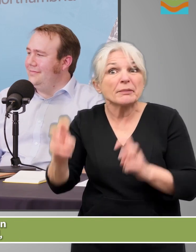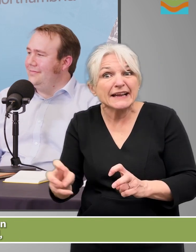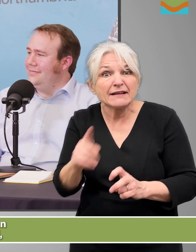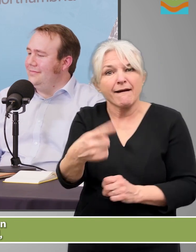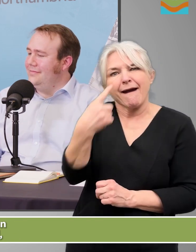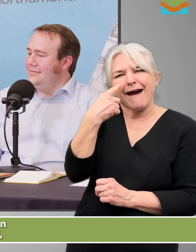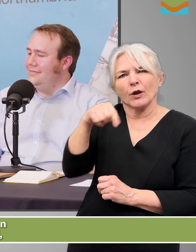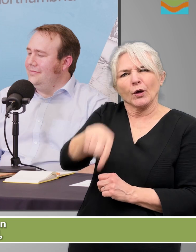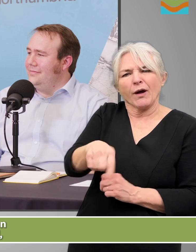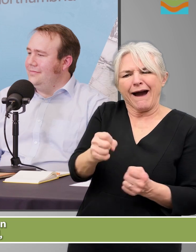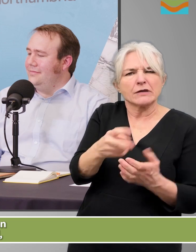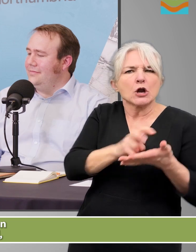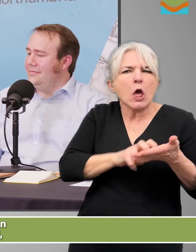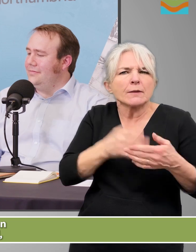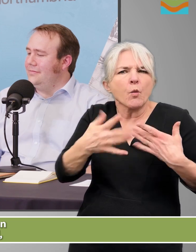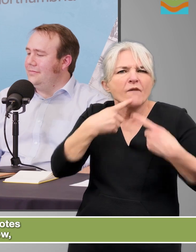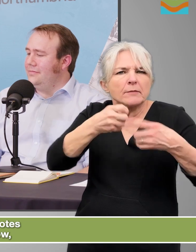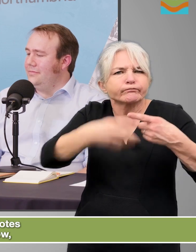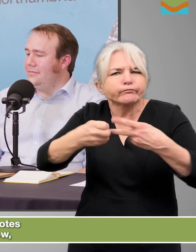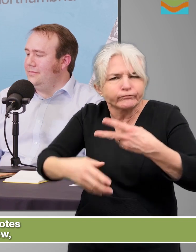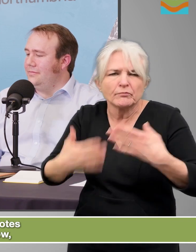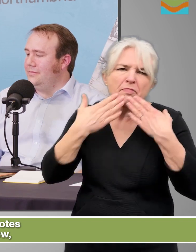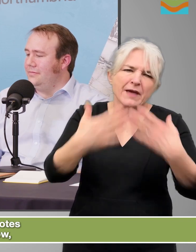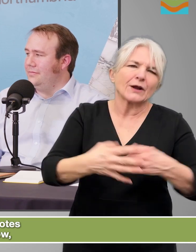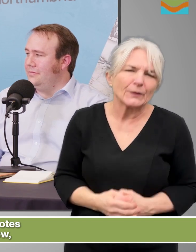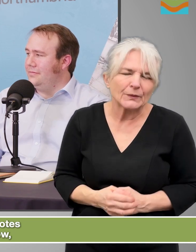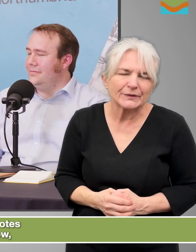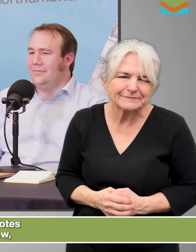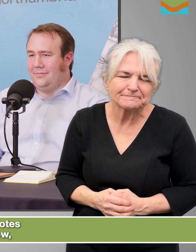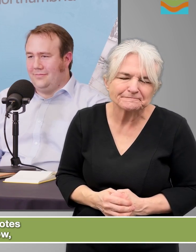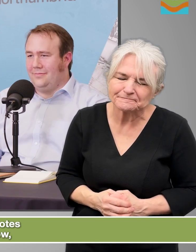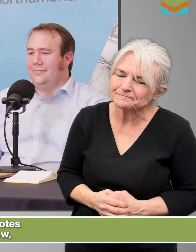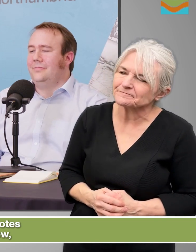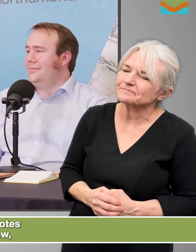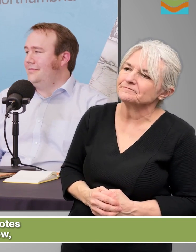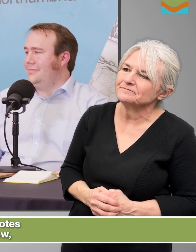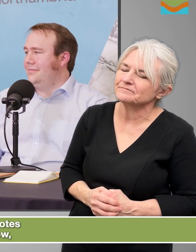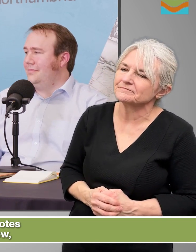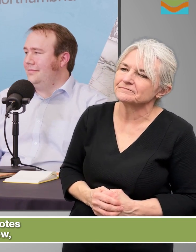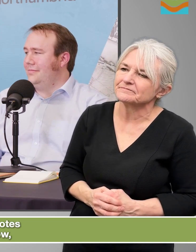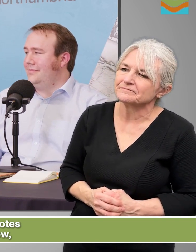For additional information on the topics discussed, please check the episode notes for useful links. But for now,